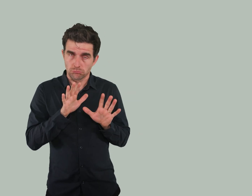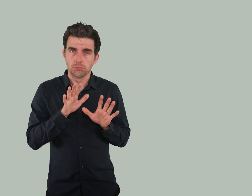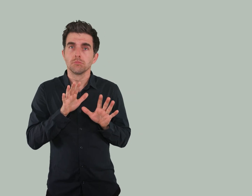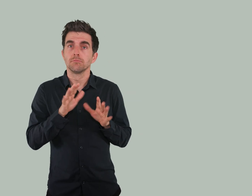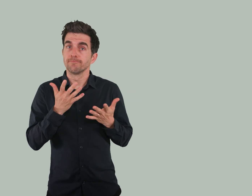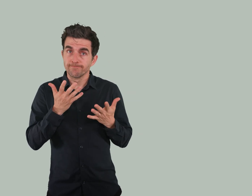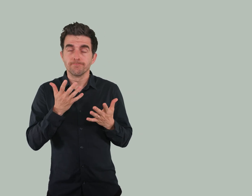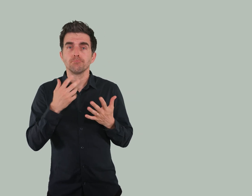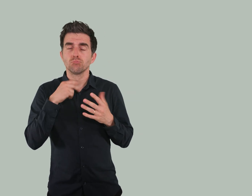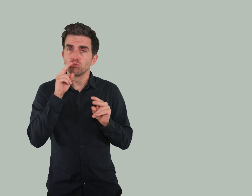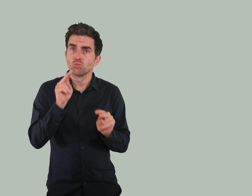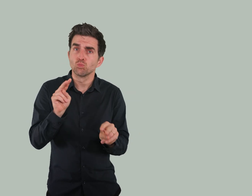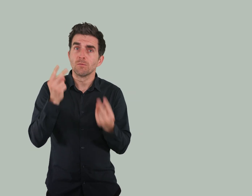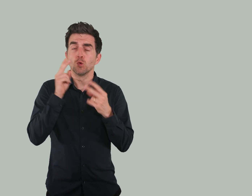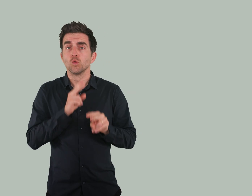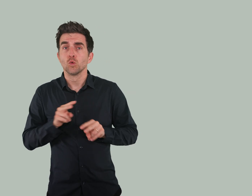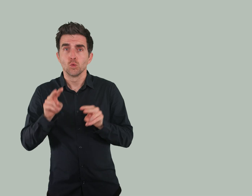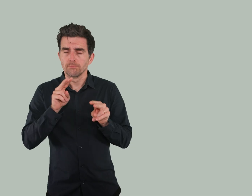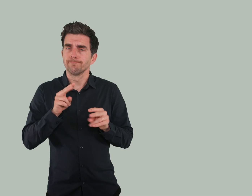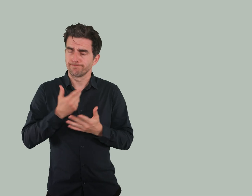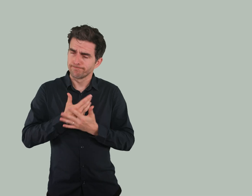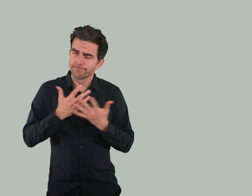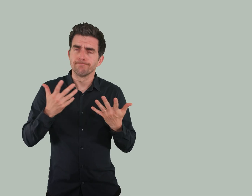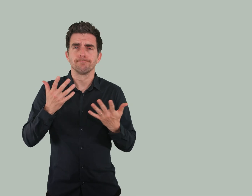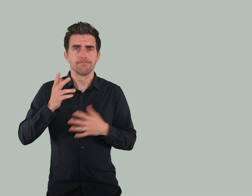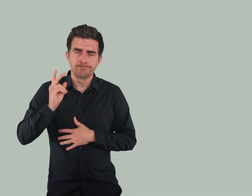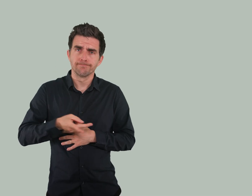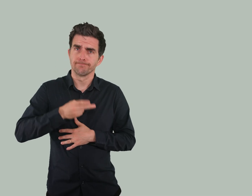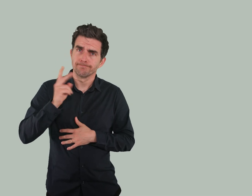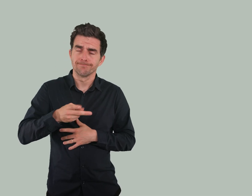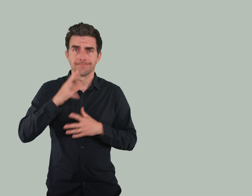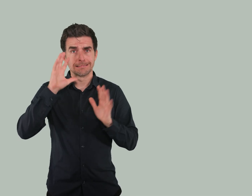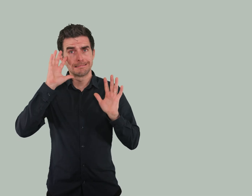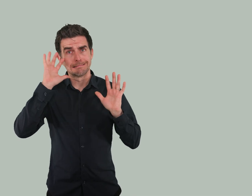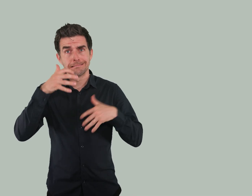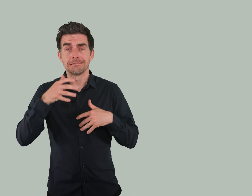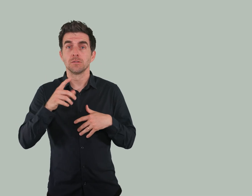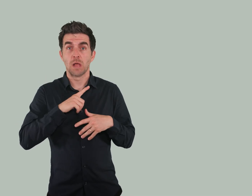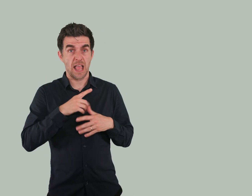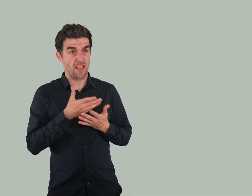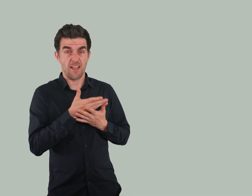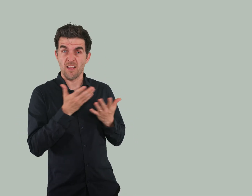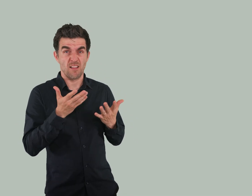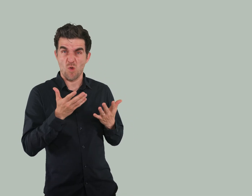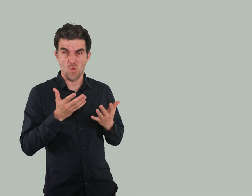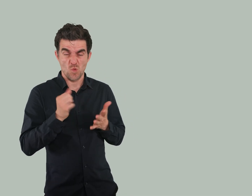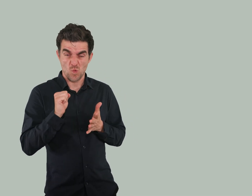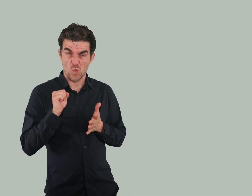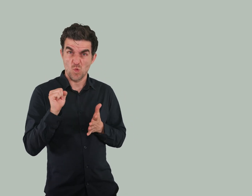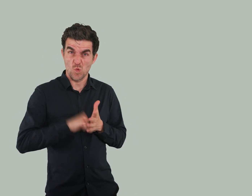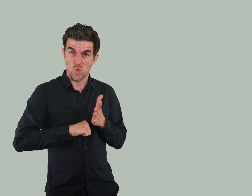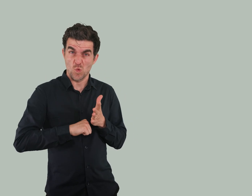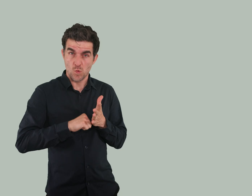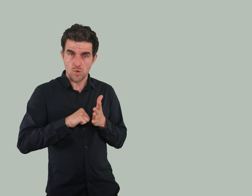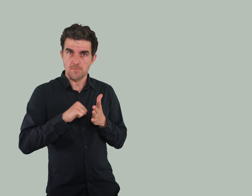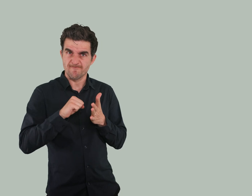But the review heard repeated concerns that the system has become too rigid,